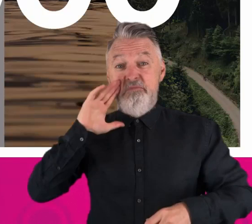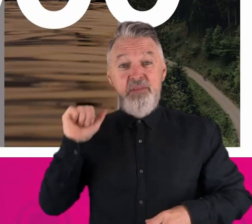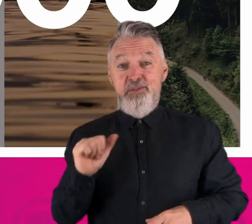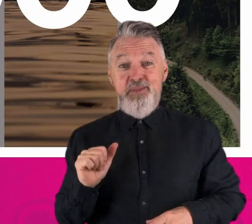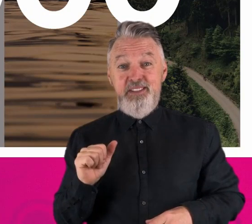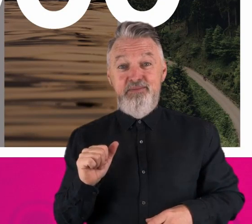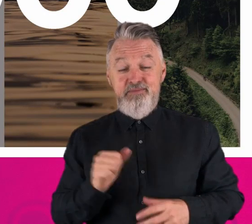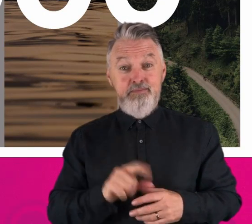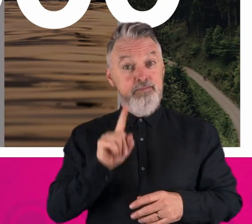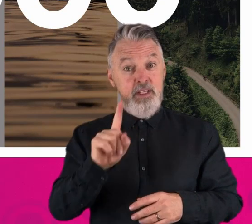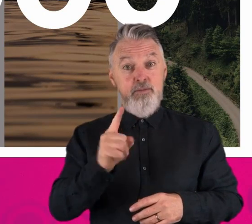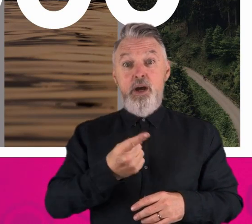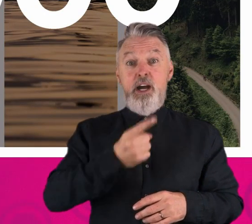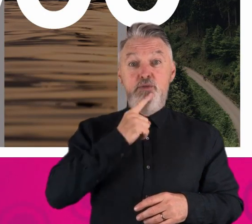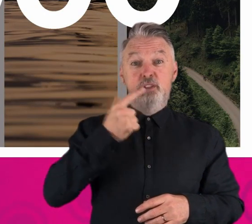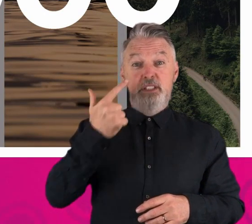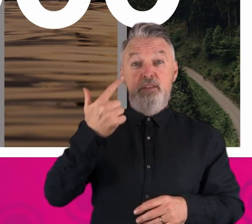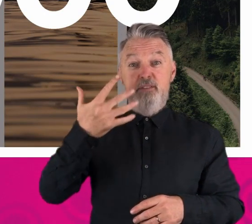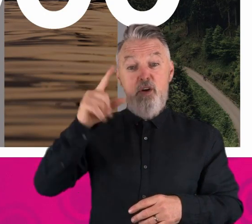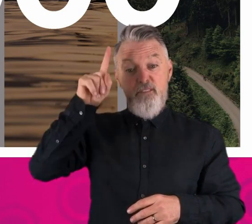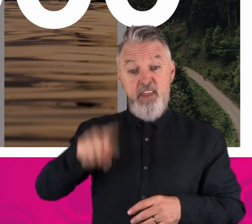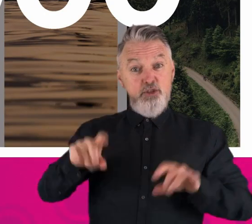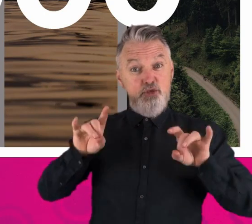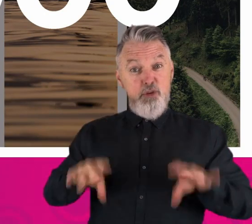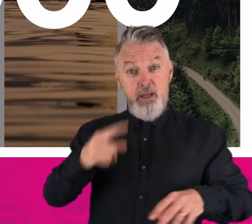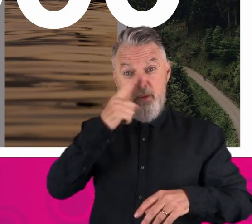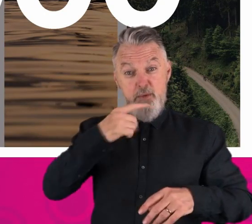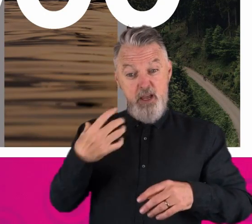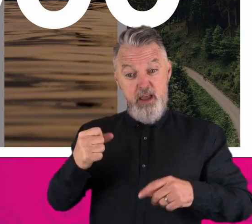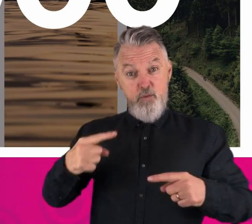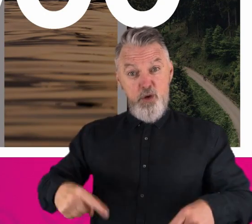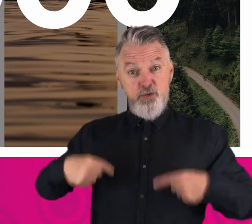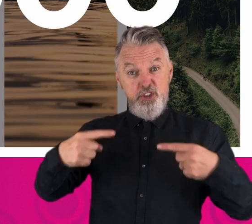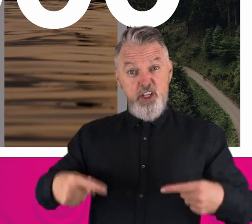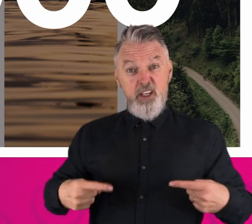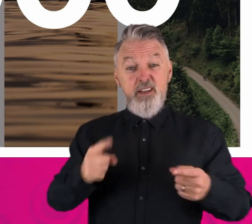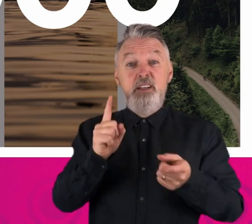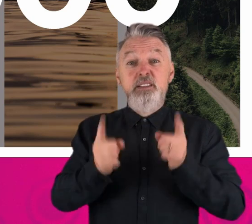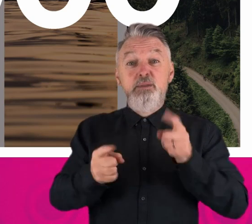But for 175,000 Australian’s who use a wheelchair, sometimes these activities are extremely difficult.